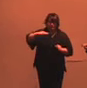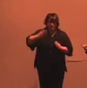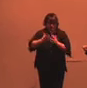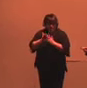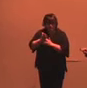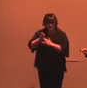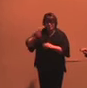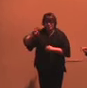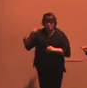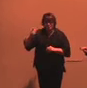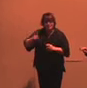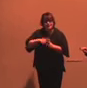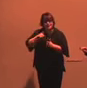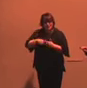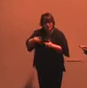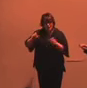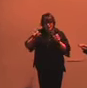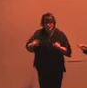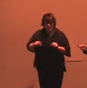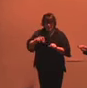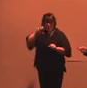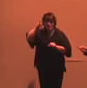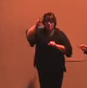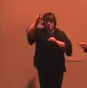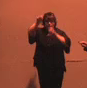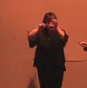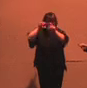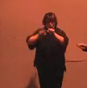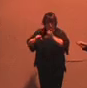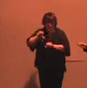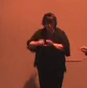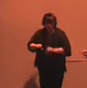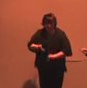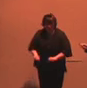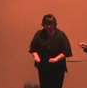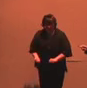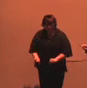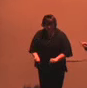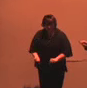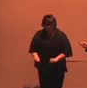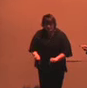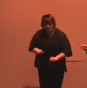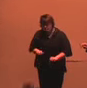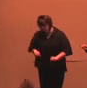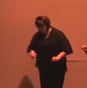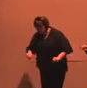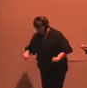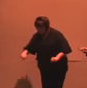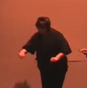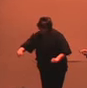Go down by ladder and then go out from different entrance.